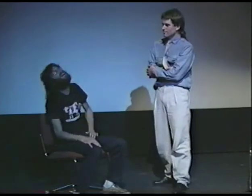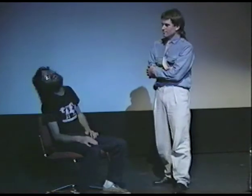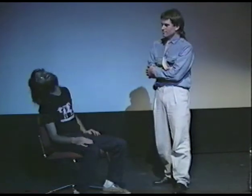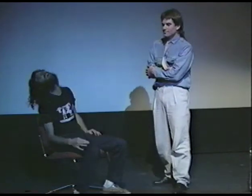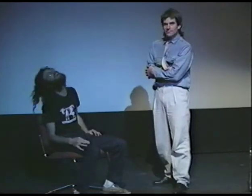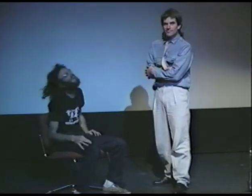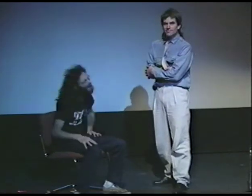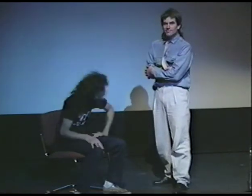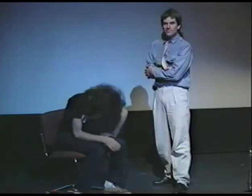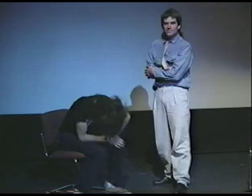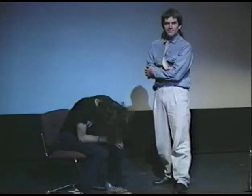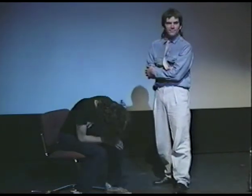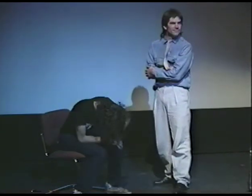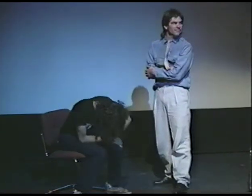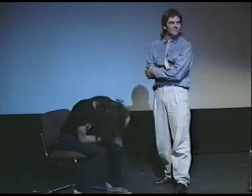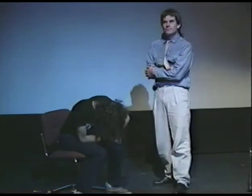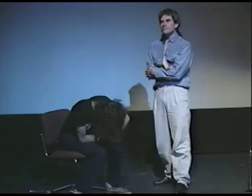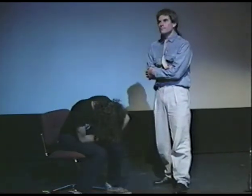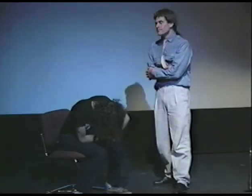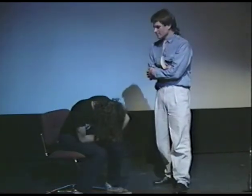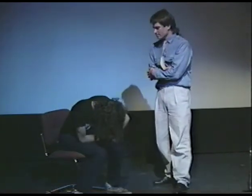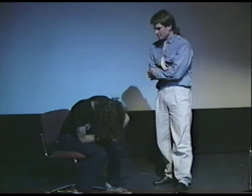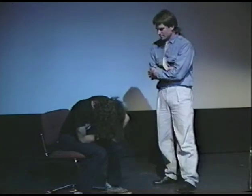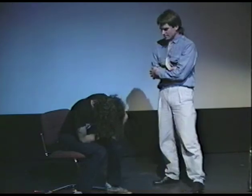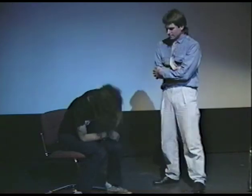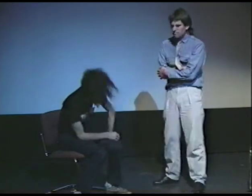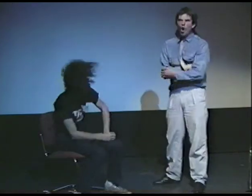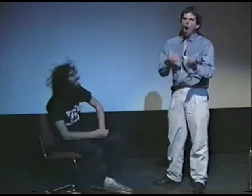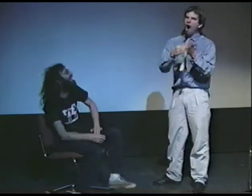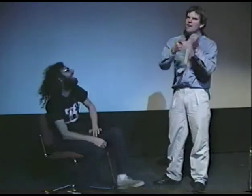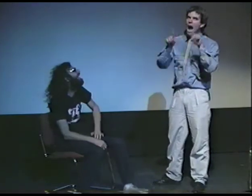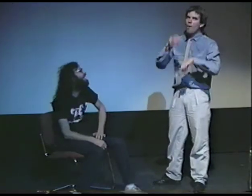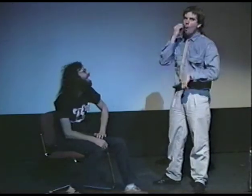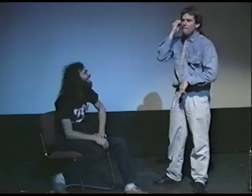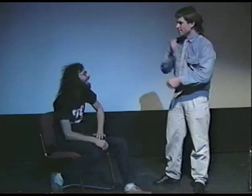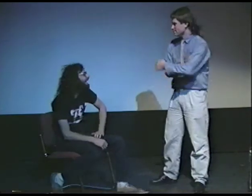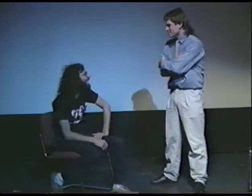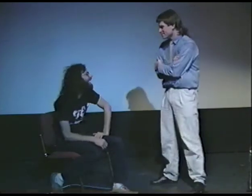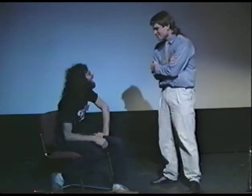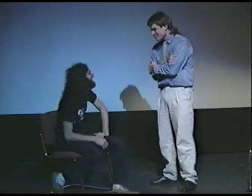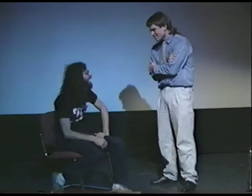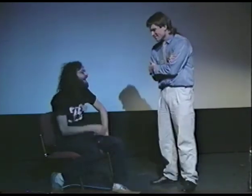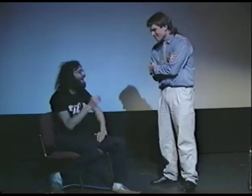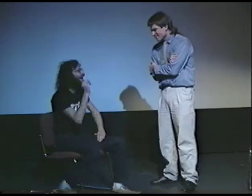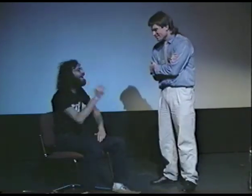Oh, OK. OK, you got me. The up, and I often do it at home.